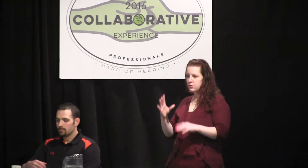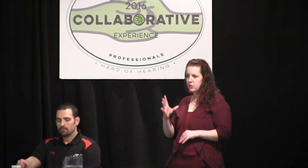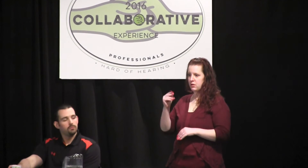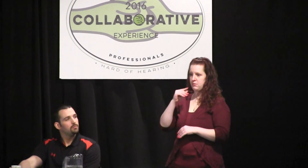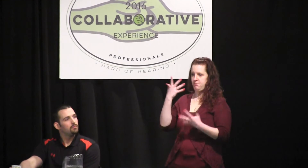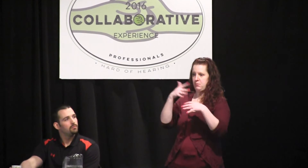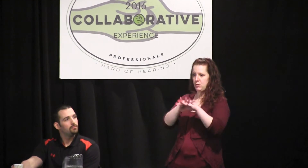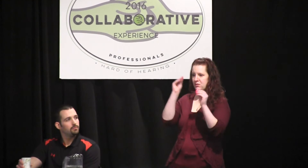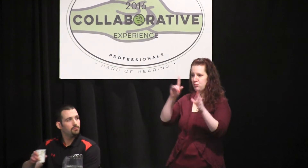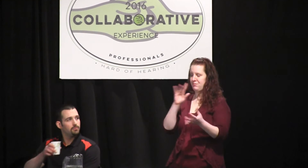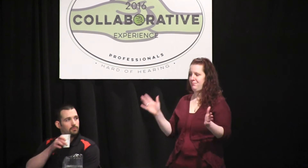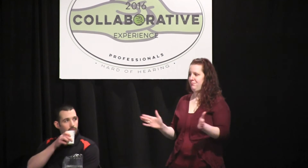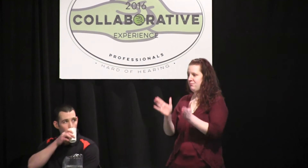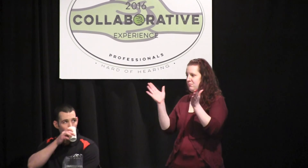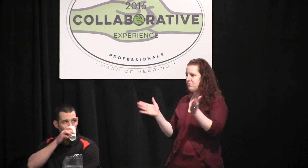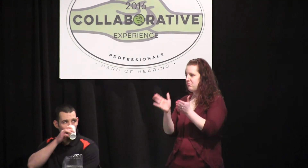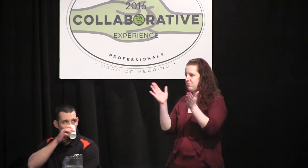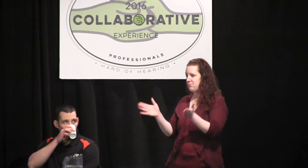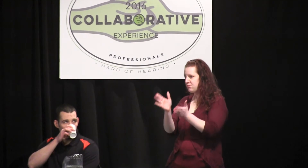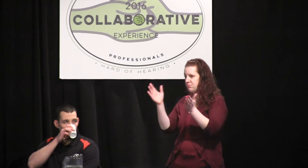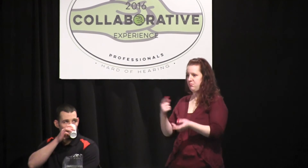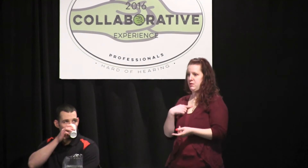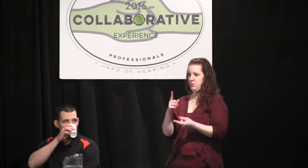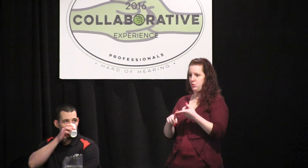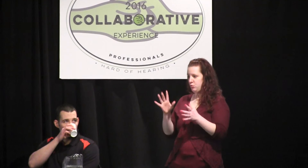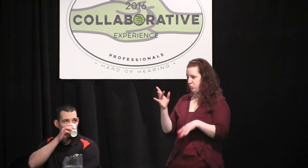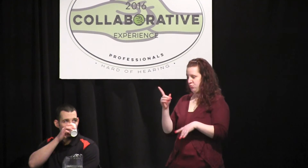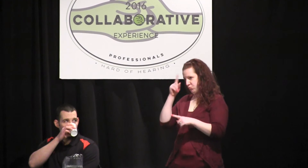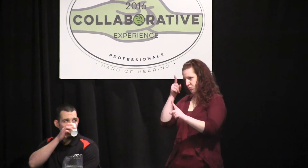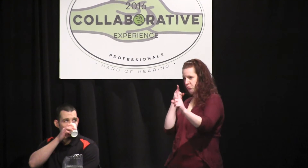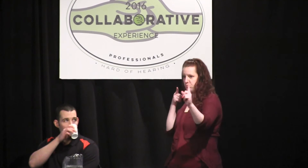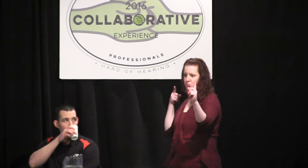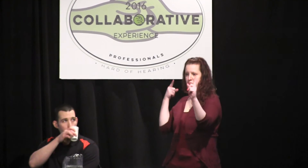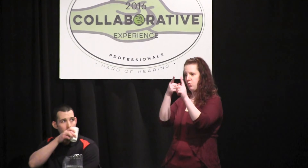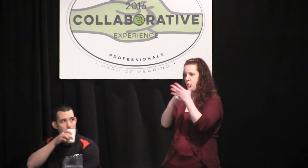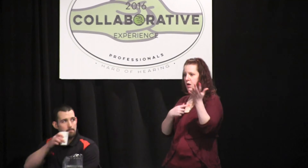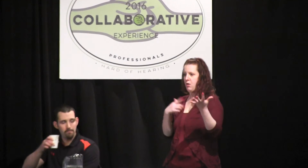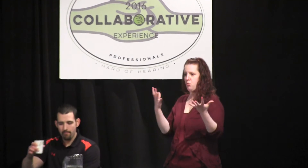I had a lot of deaf, hard of hearing teachers.